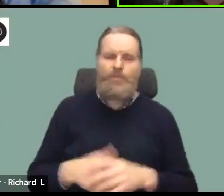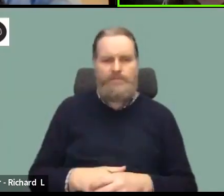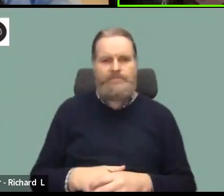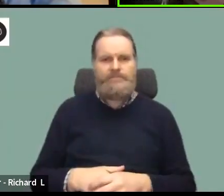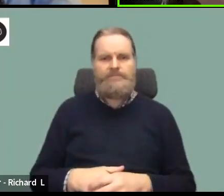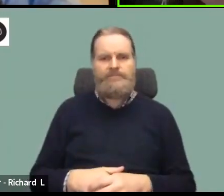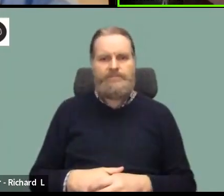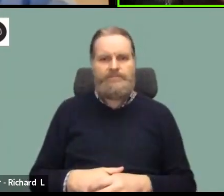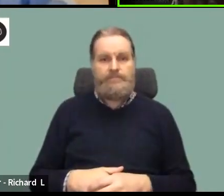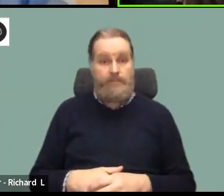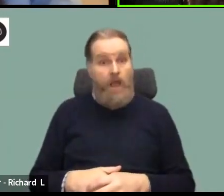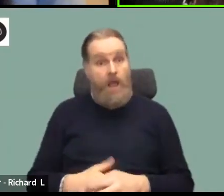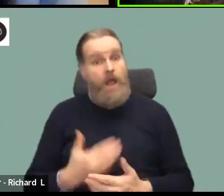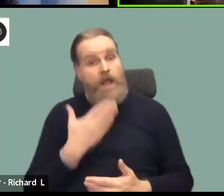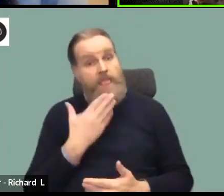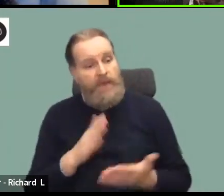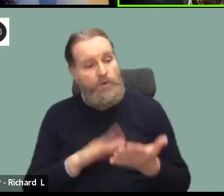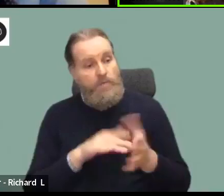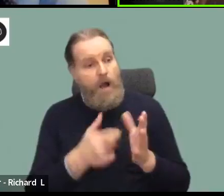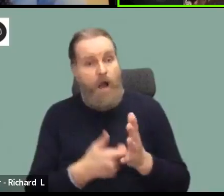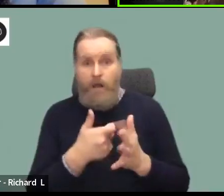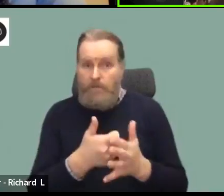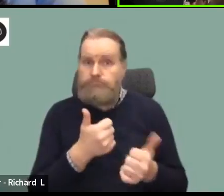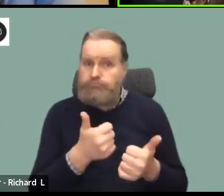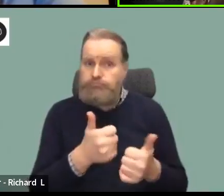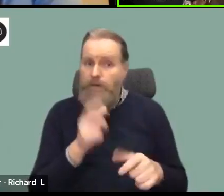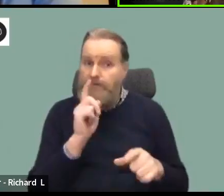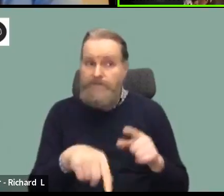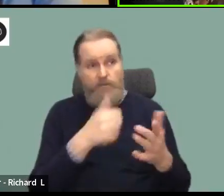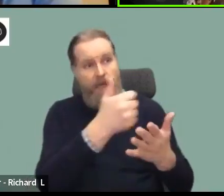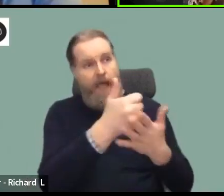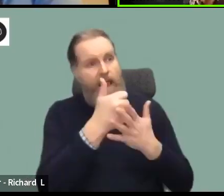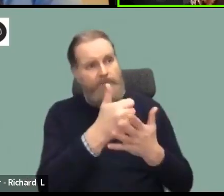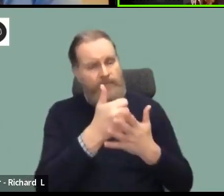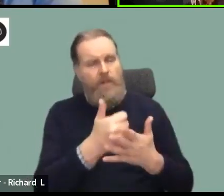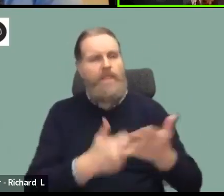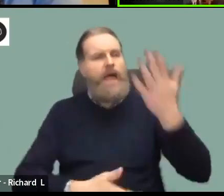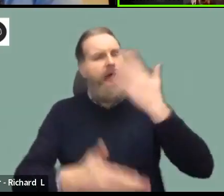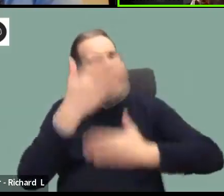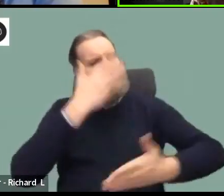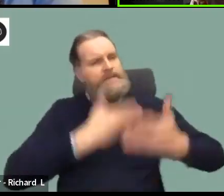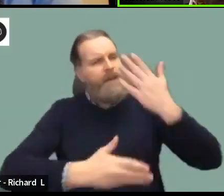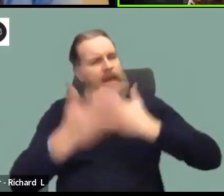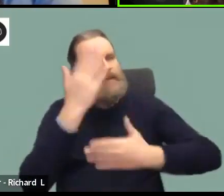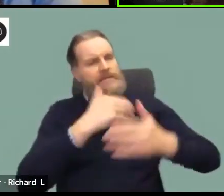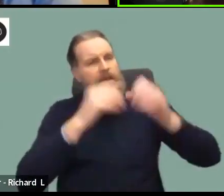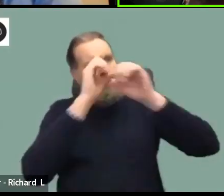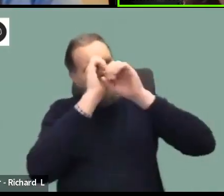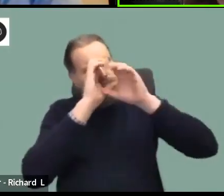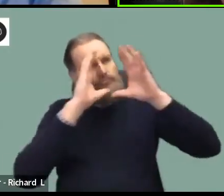Thanks very much. Okay very much. Okay, thank you very much. Mark and Mark and hopefully people fun Mark and hopefully people find that helpful in terms of talking that helpful in terms of